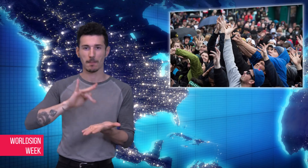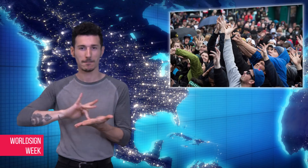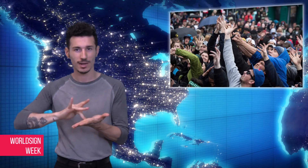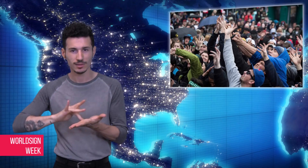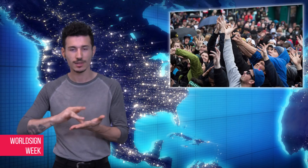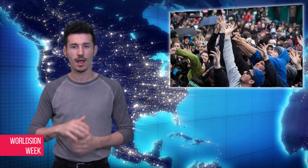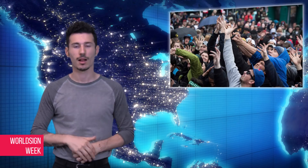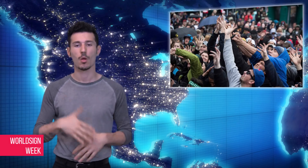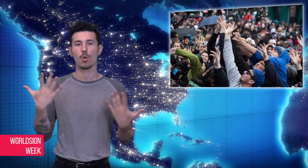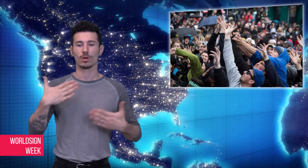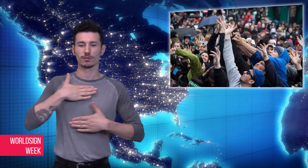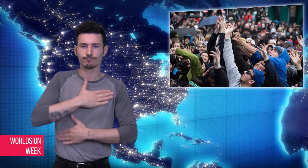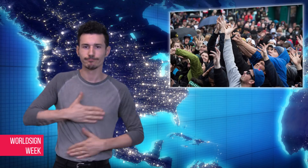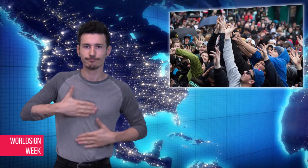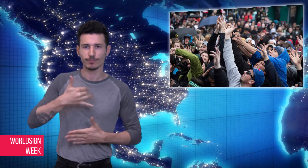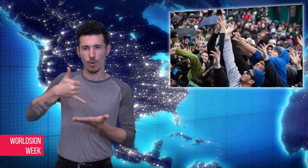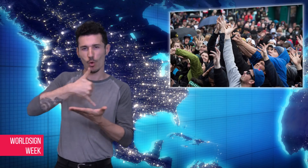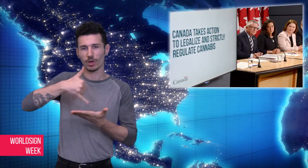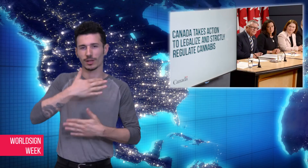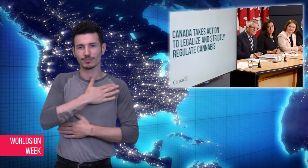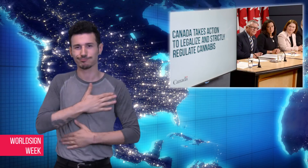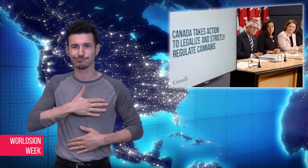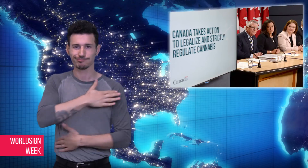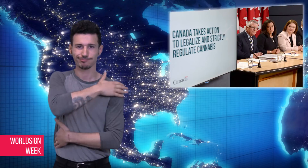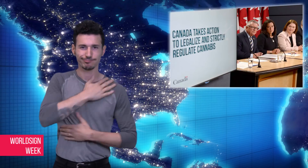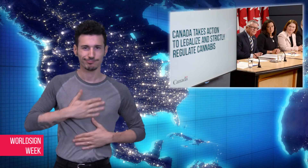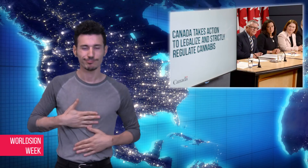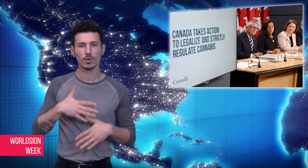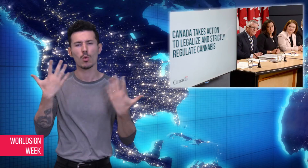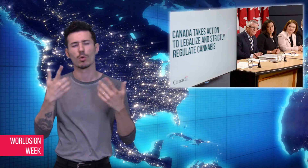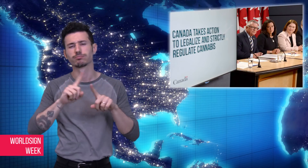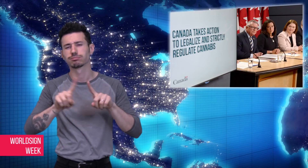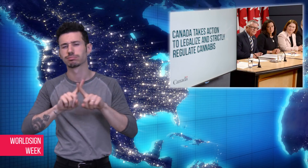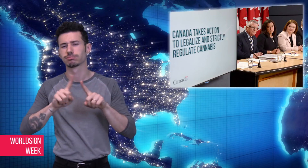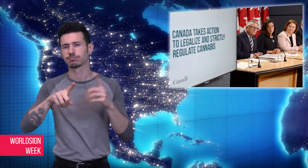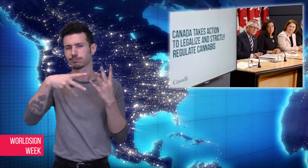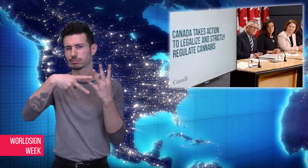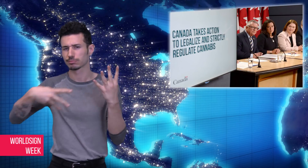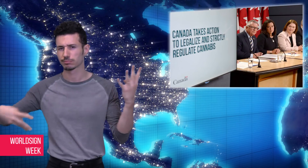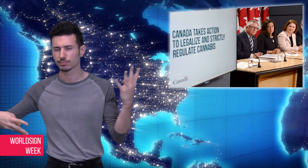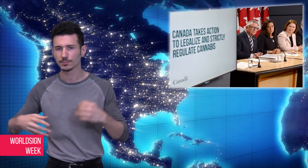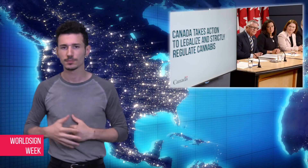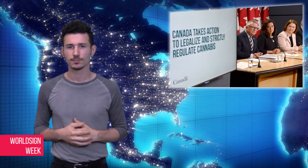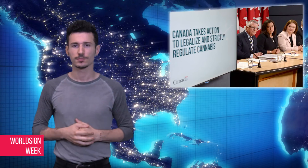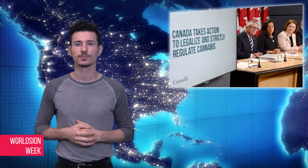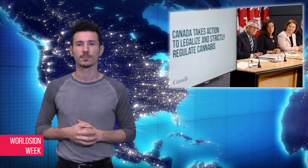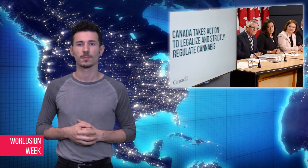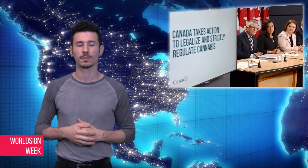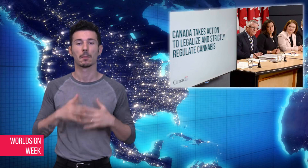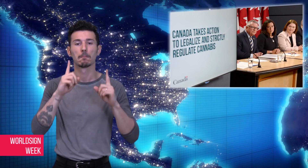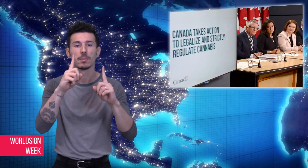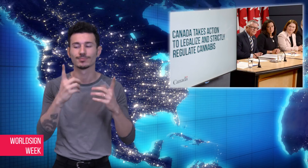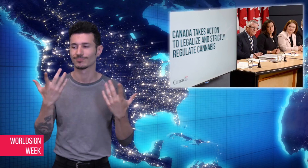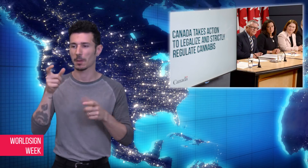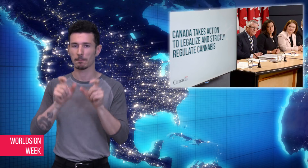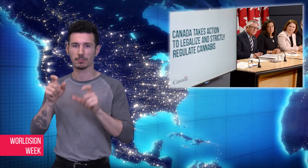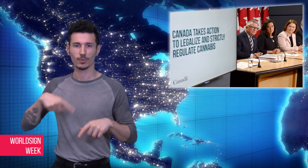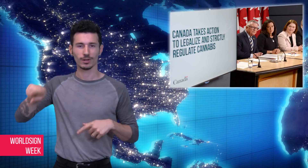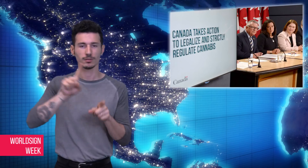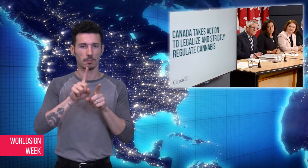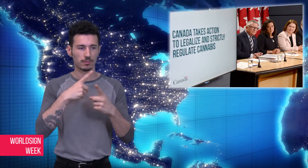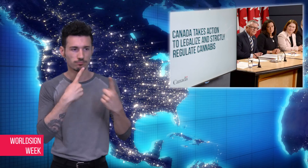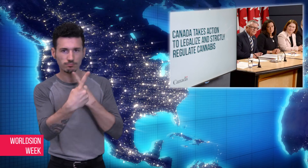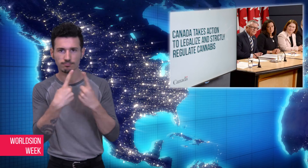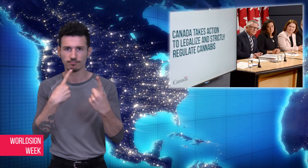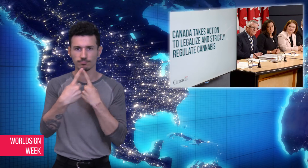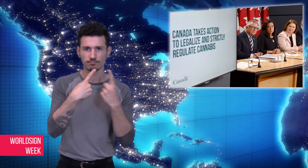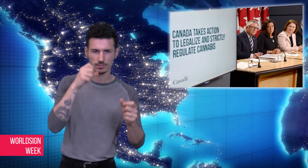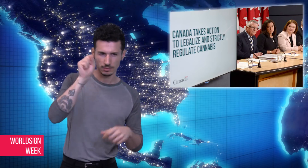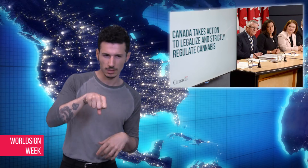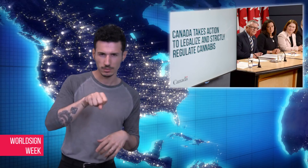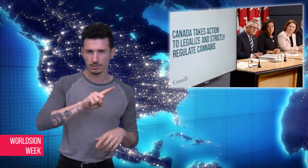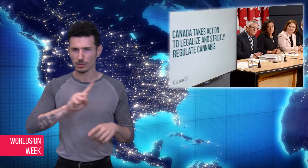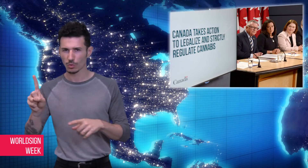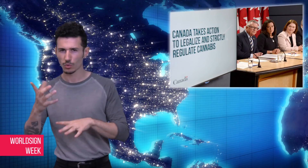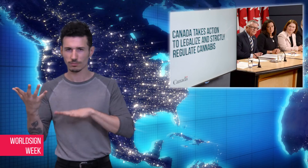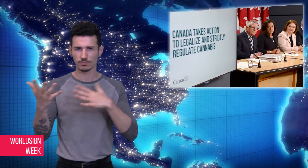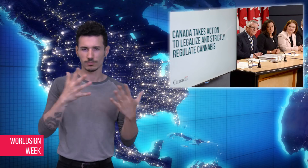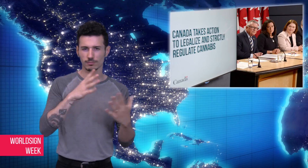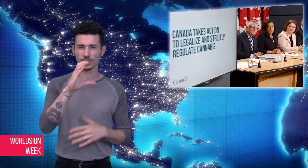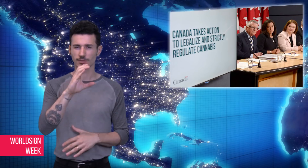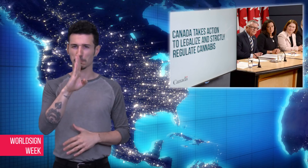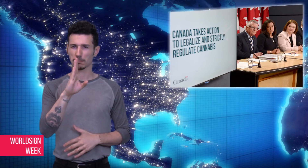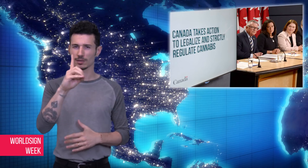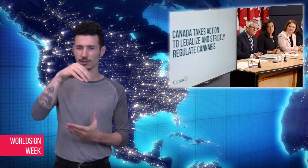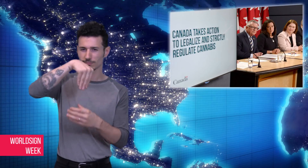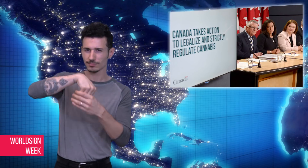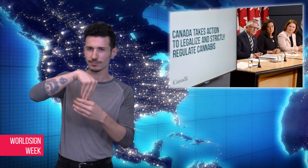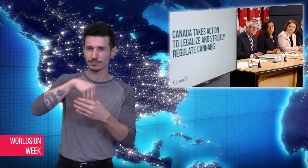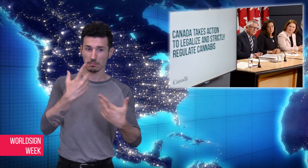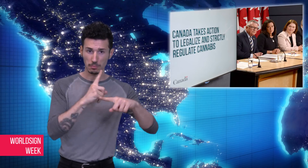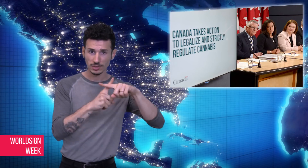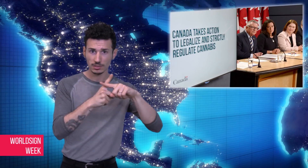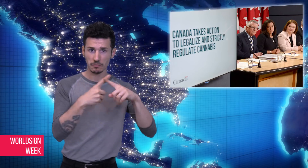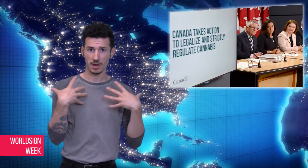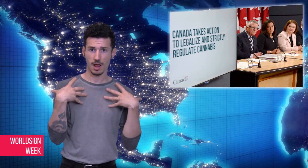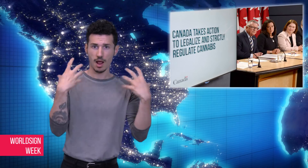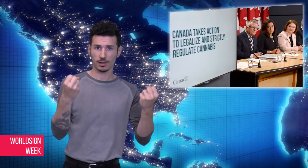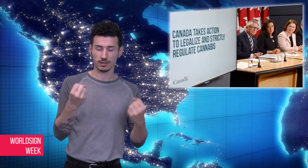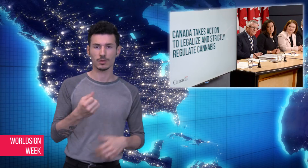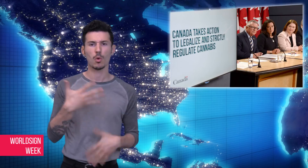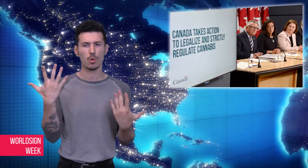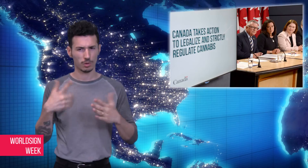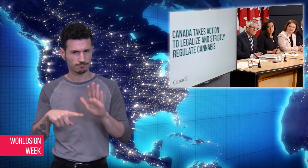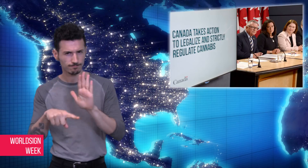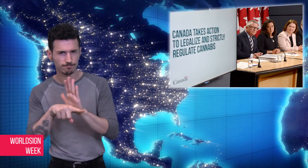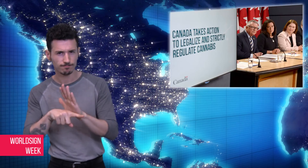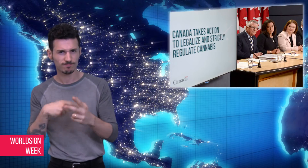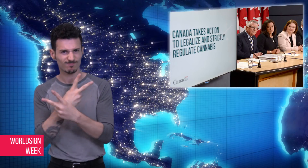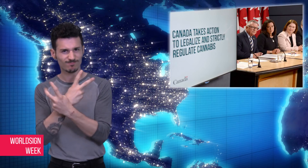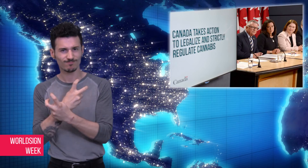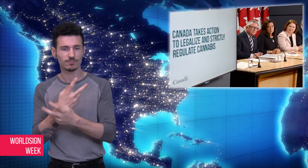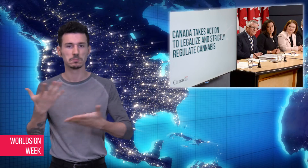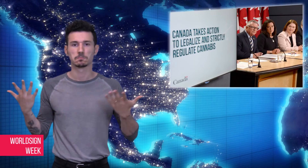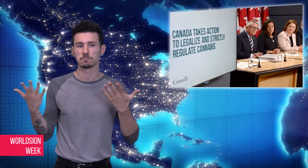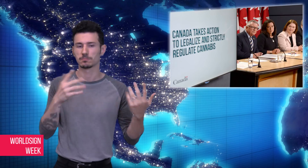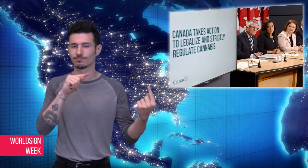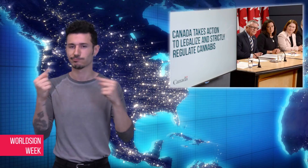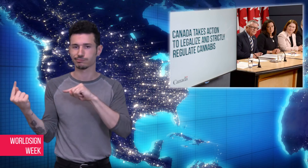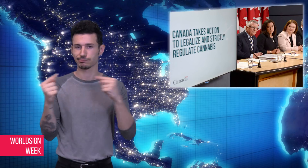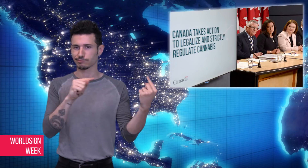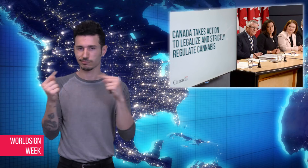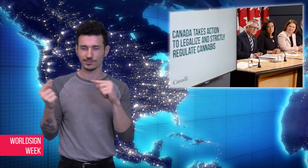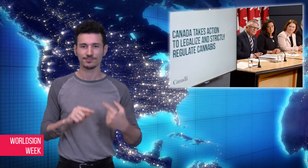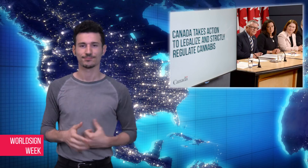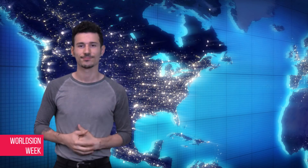is debatable whether cannabidiol has health benefits.